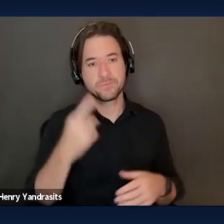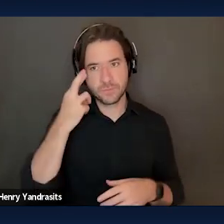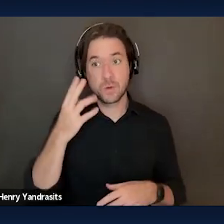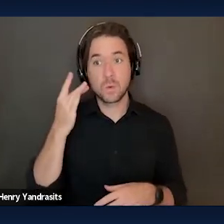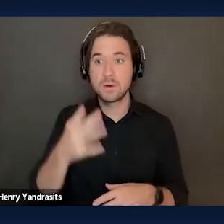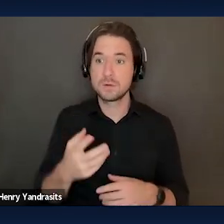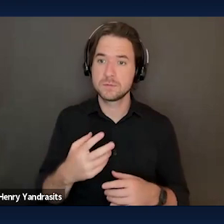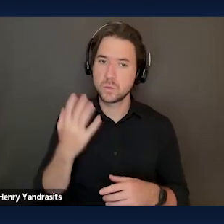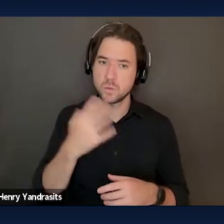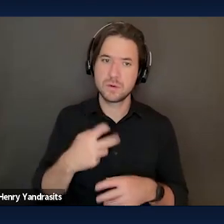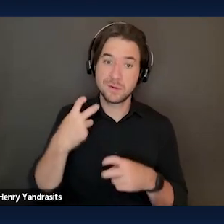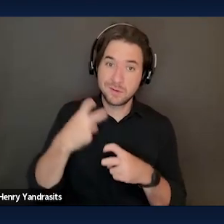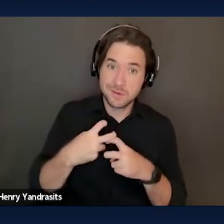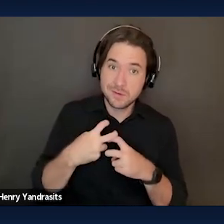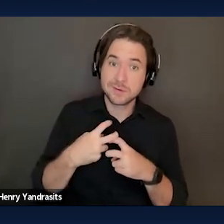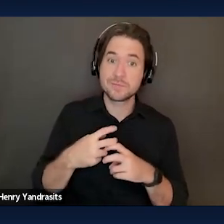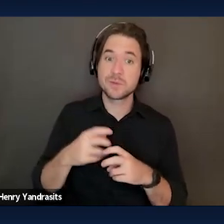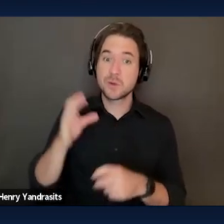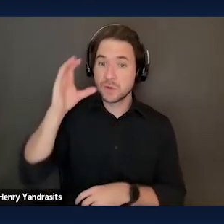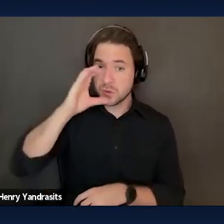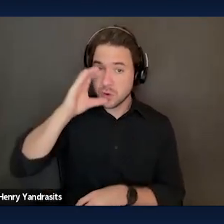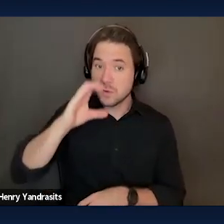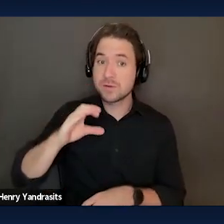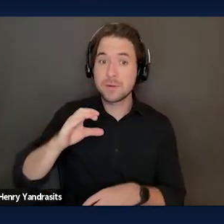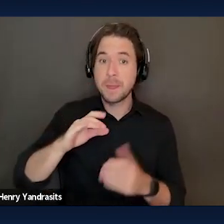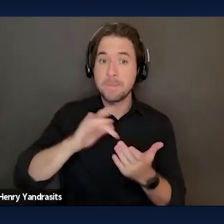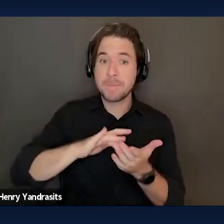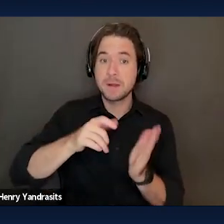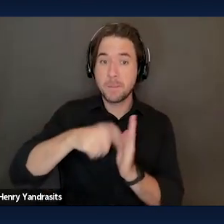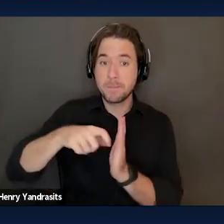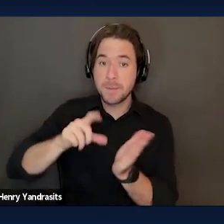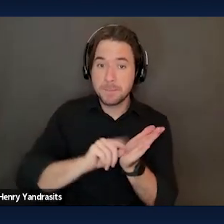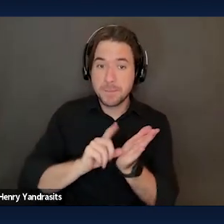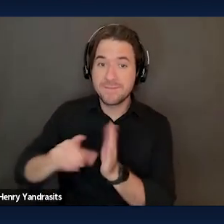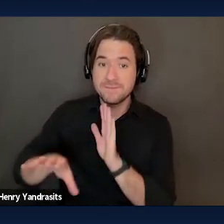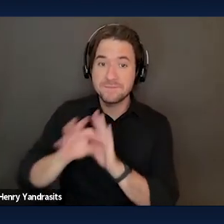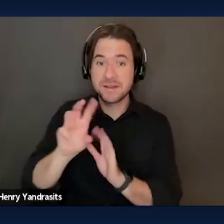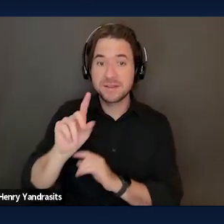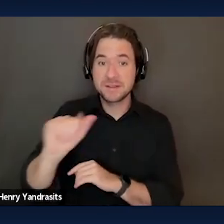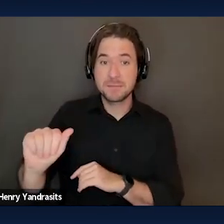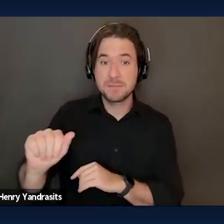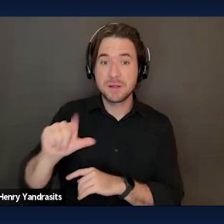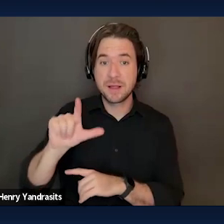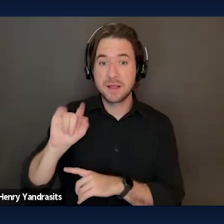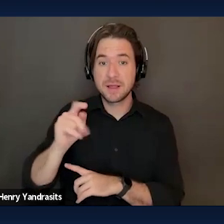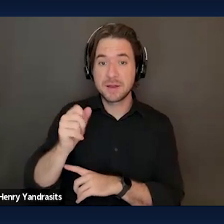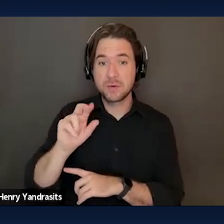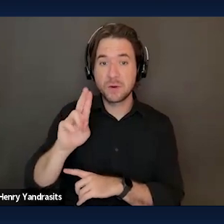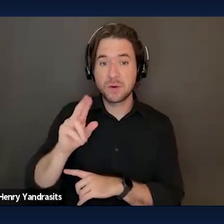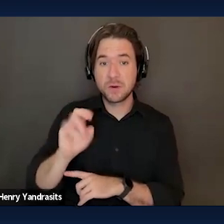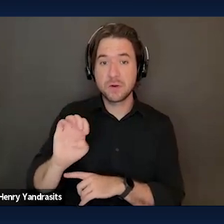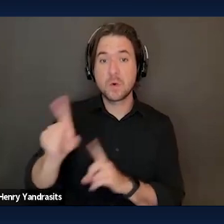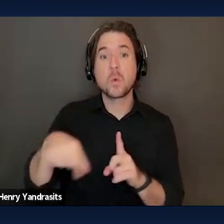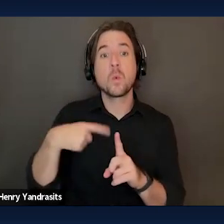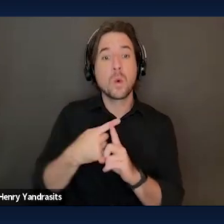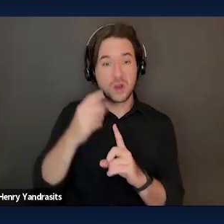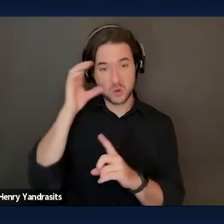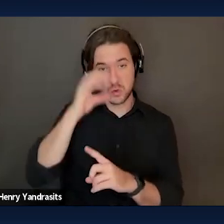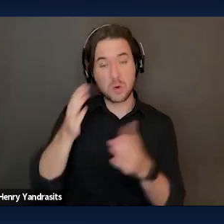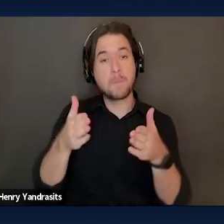to do a literature search to find. disability literature when you're looking at it in a broad context.